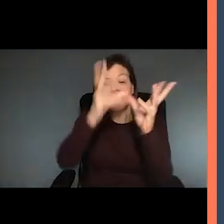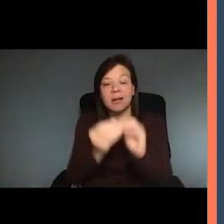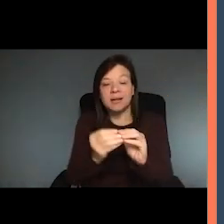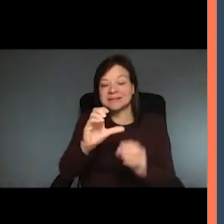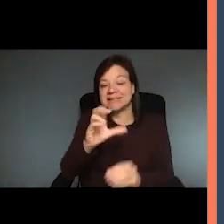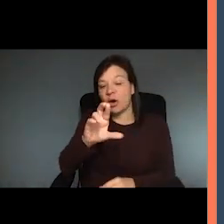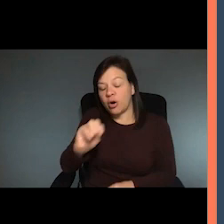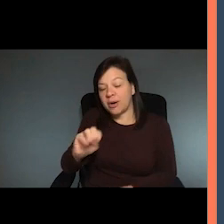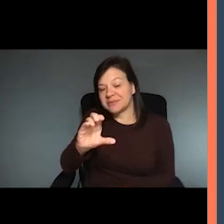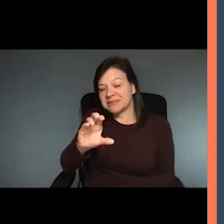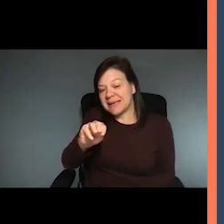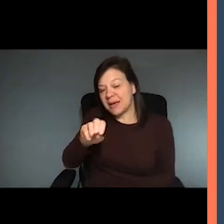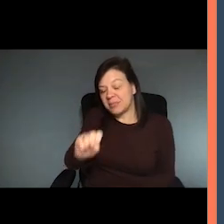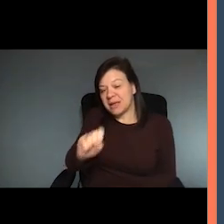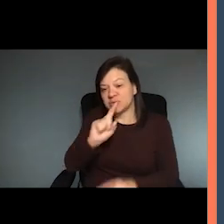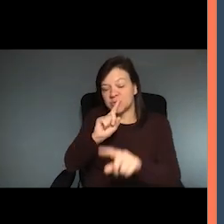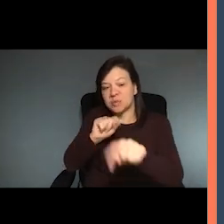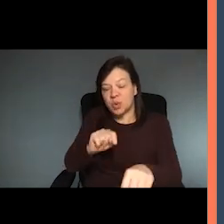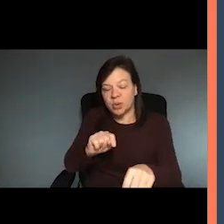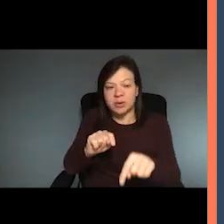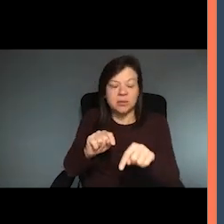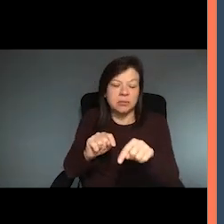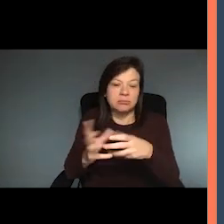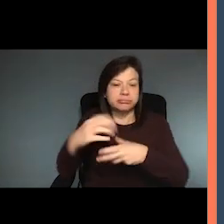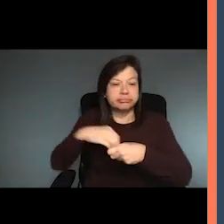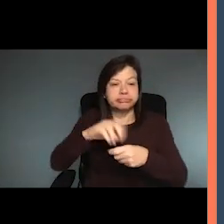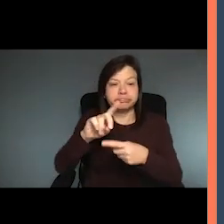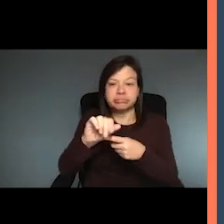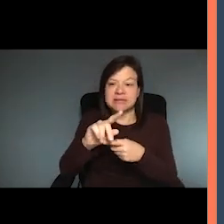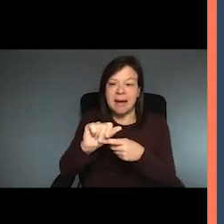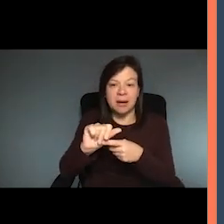DATA ACROSS OUR ENTIRE HubSpot ECOSYSTEM TO MAKE SURE